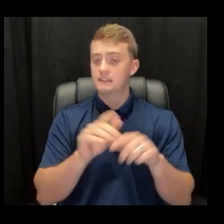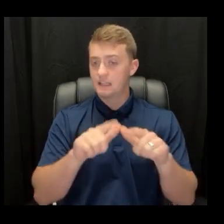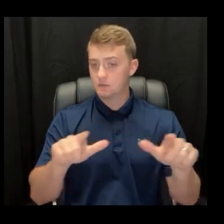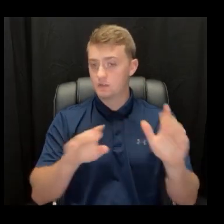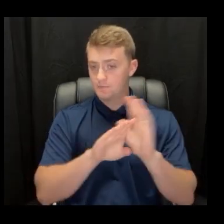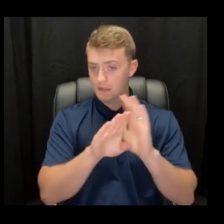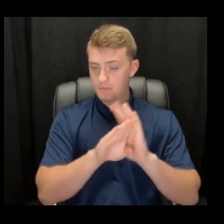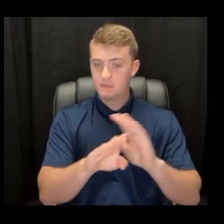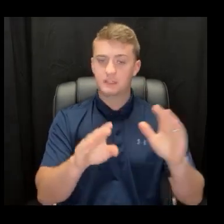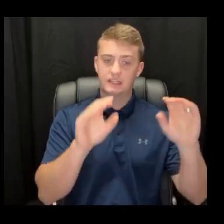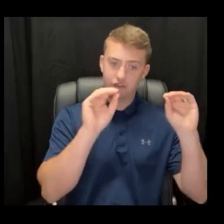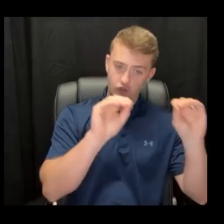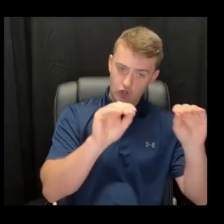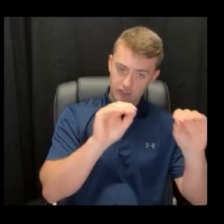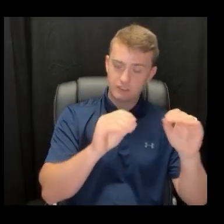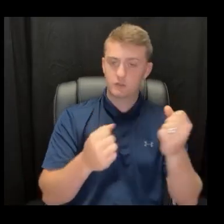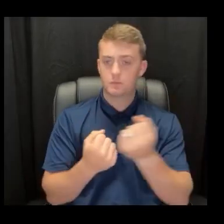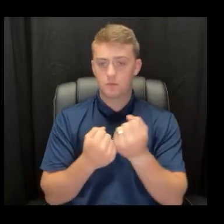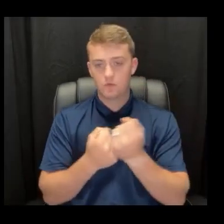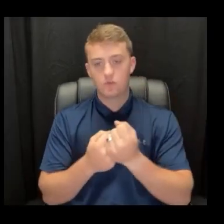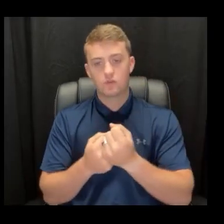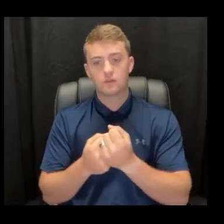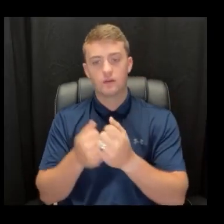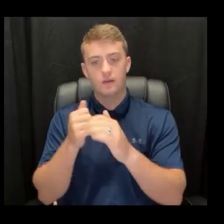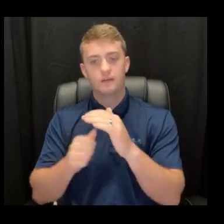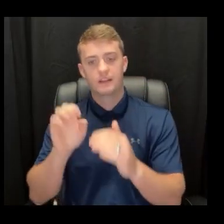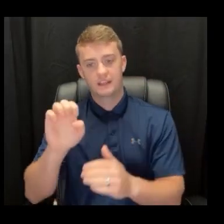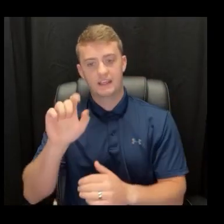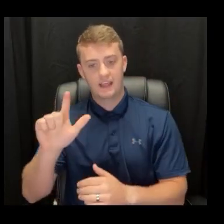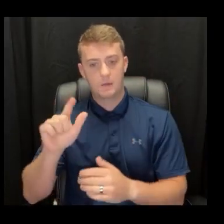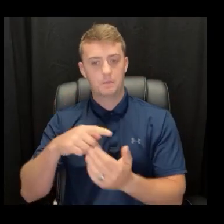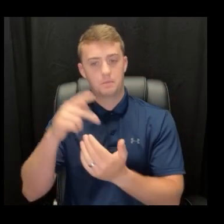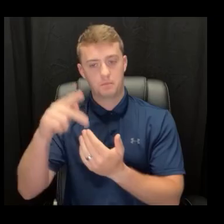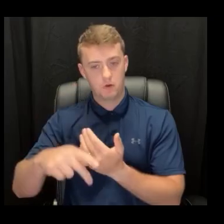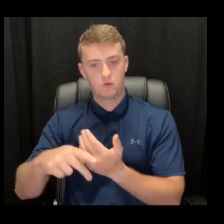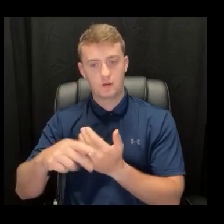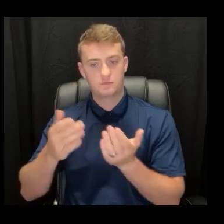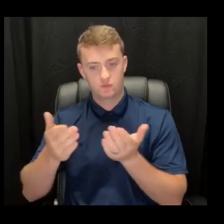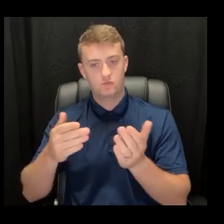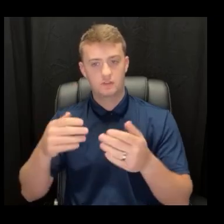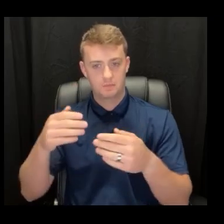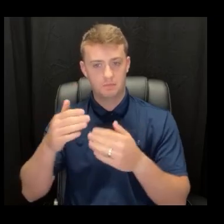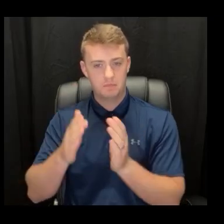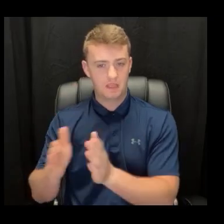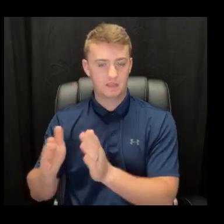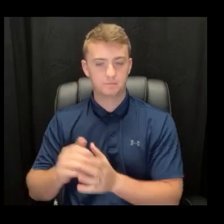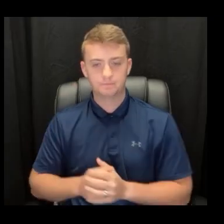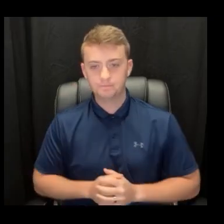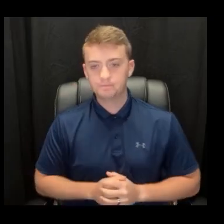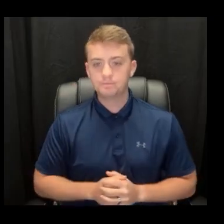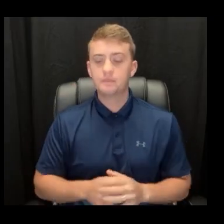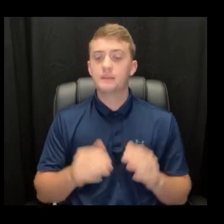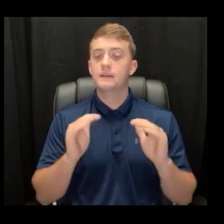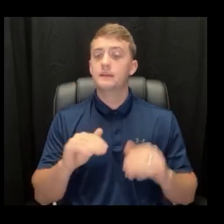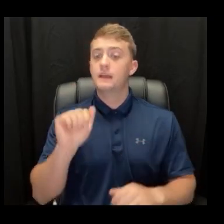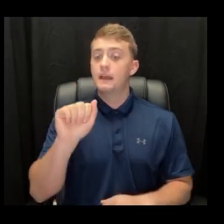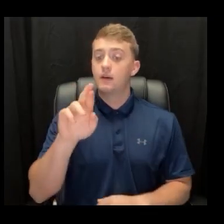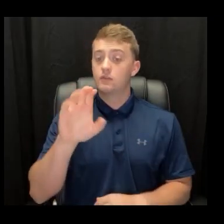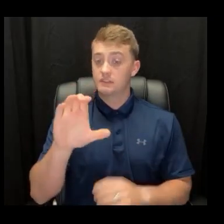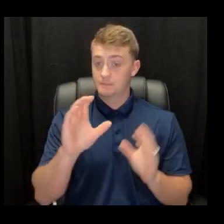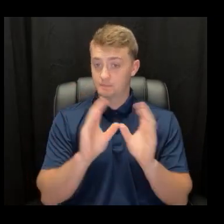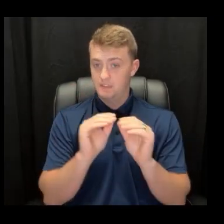instruction and supports under the EL program service plan or PSP. ARC meetings must address